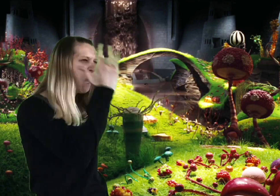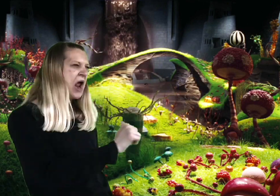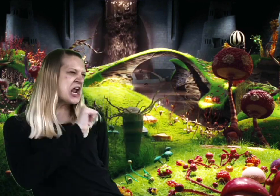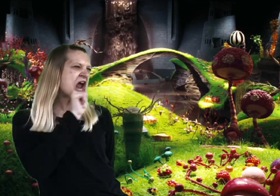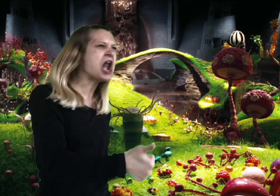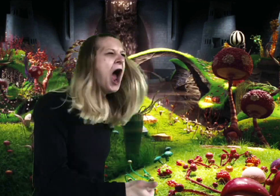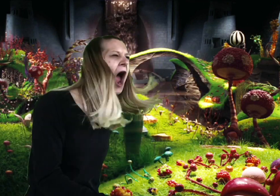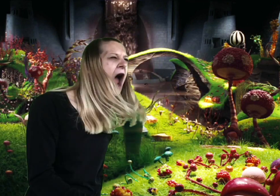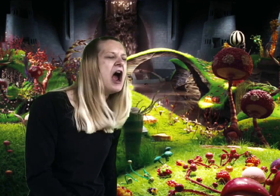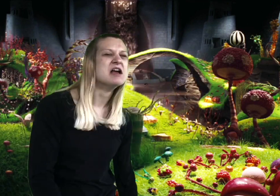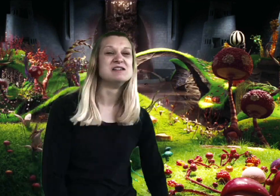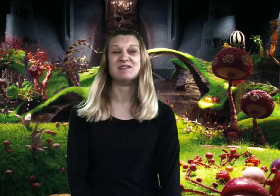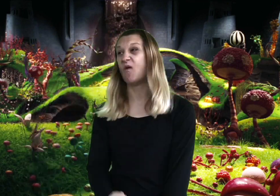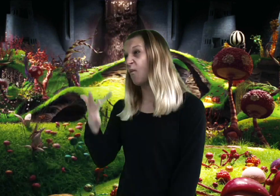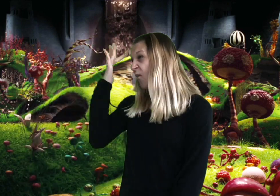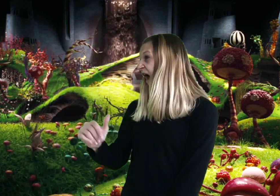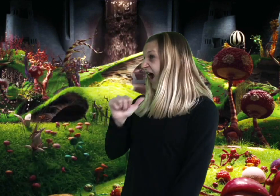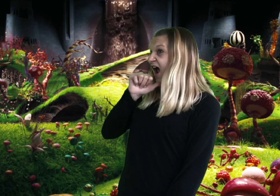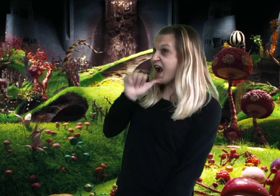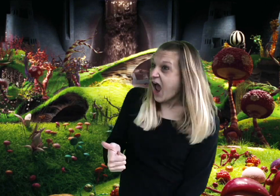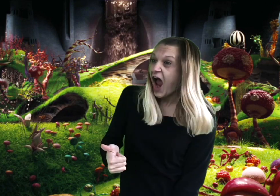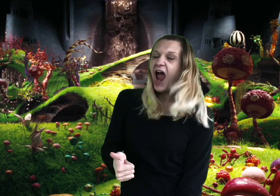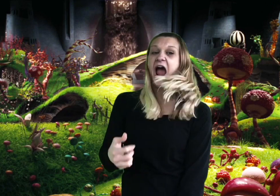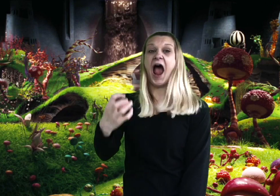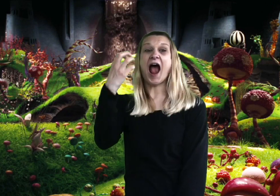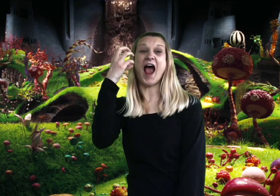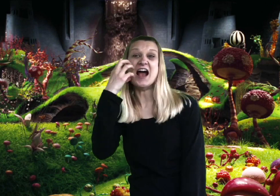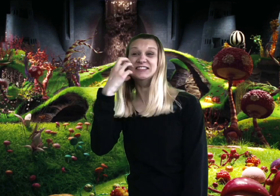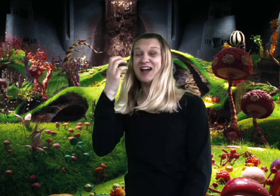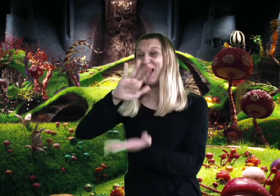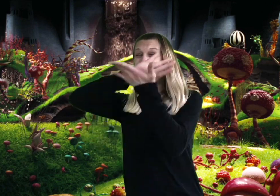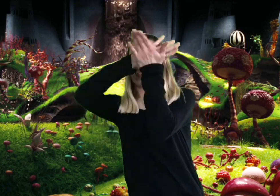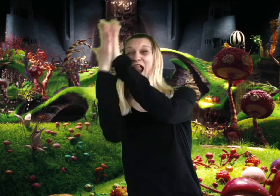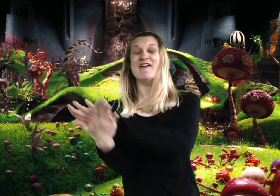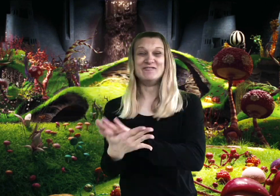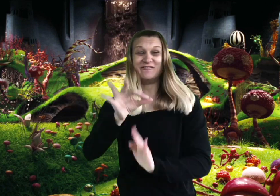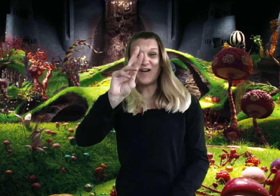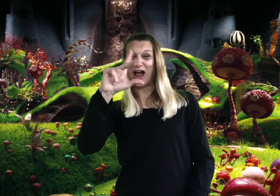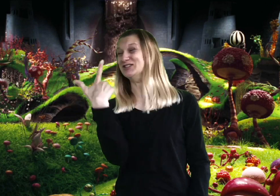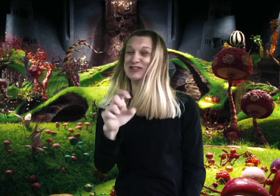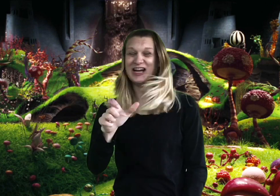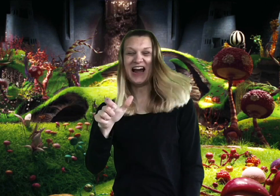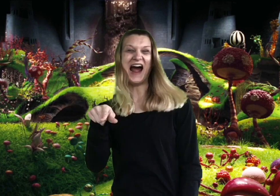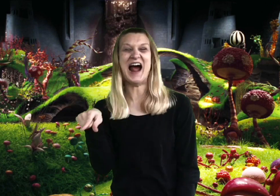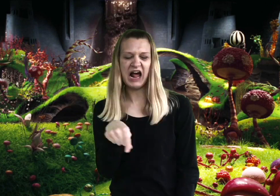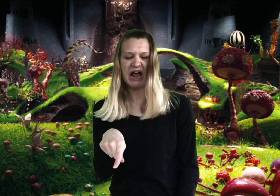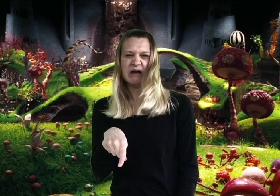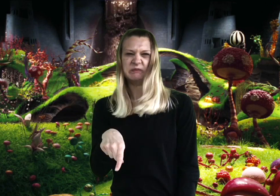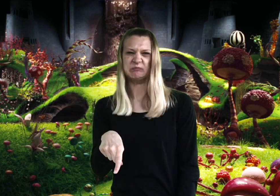"And why not?!" shrieked Mrs. Gloop. "Because the taste would be terrible," said Mr. Wonka. "Just imagine it!